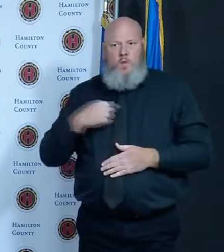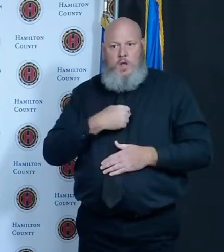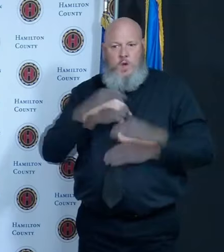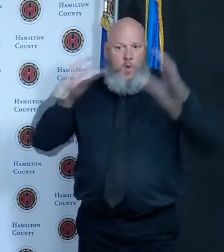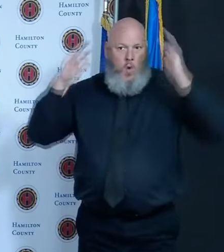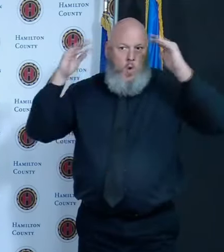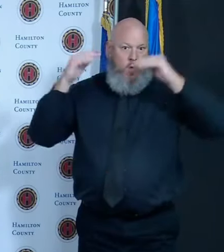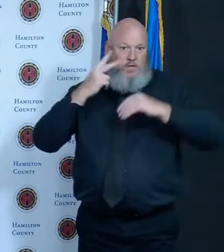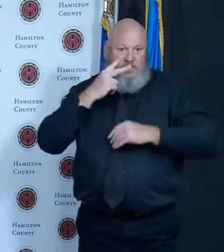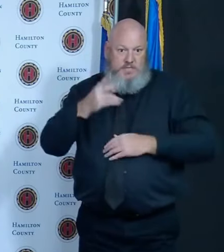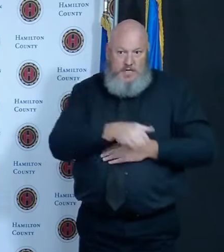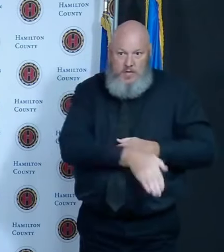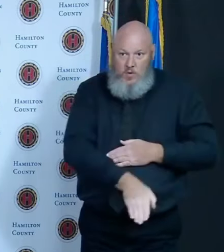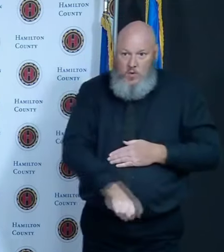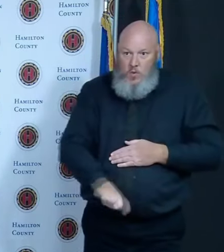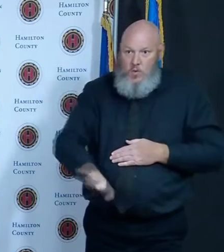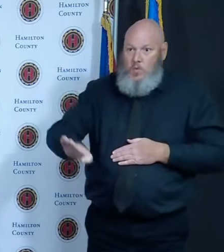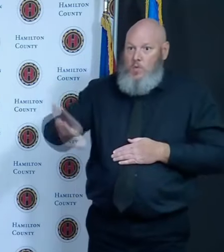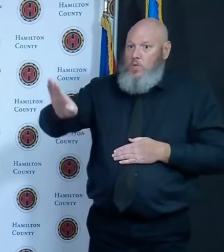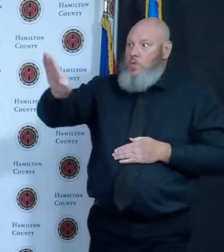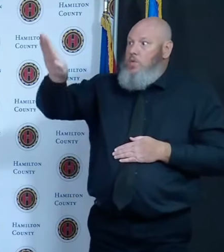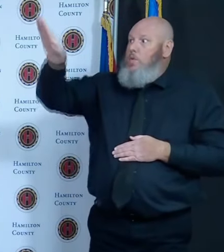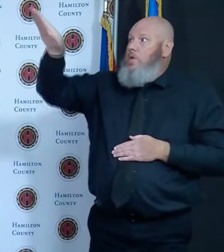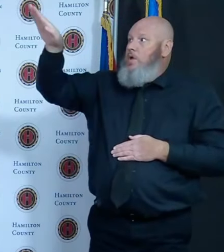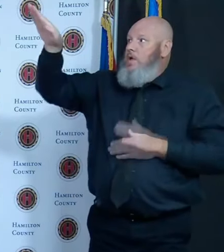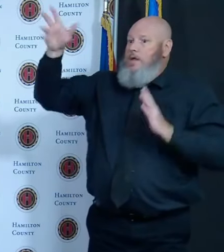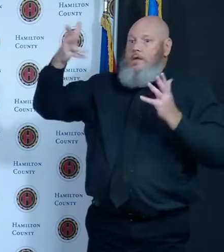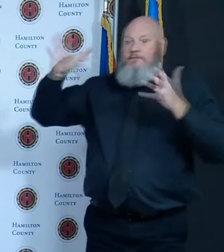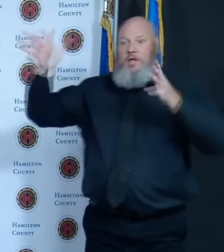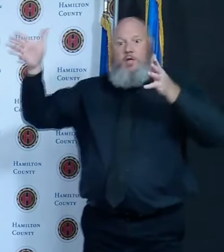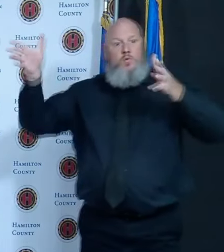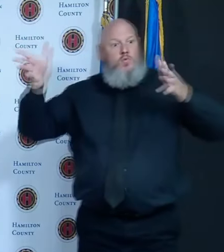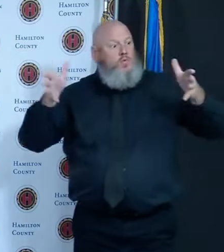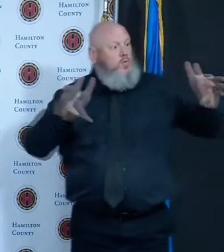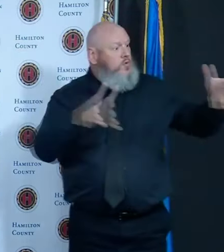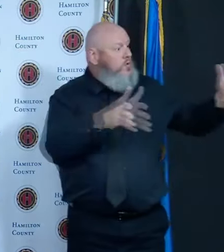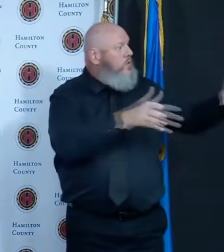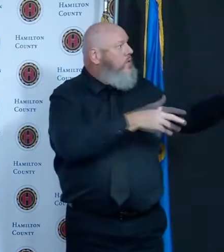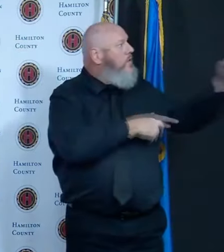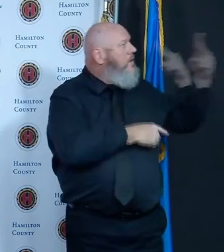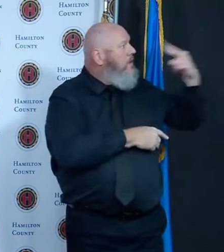find ways to start reopening our economy to get businesses reopened and to get